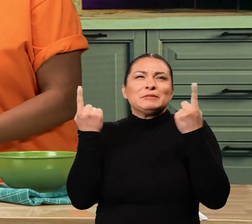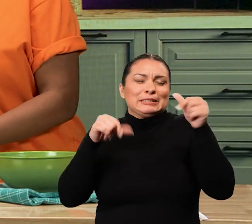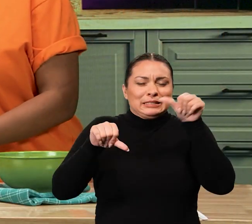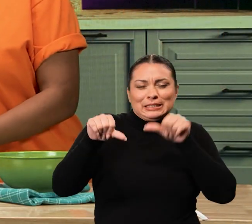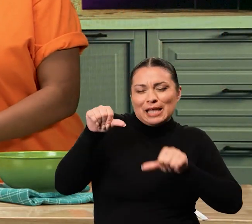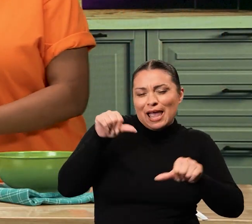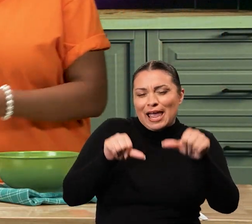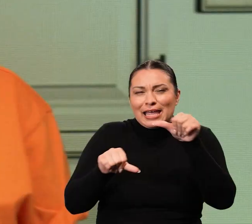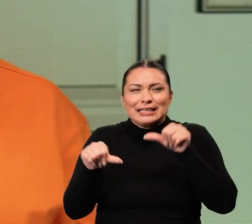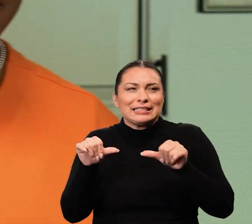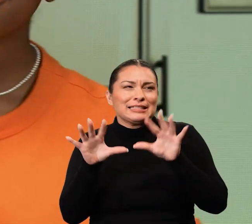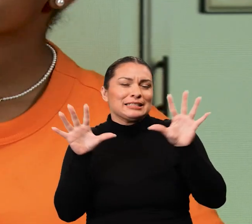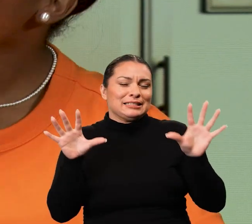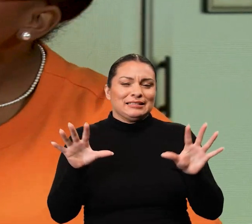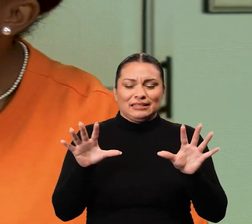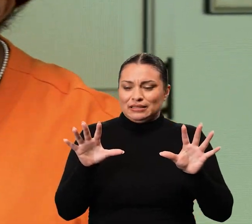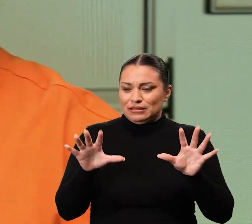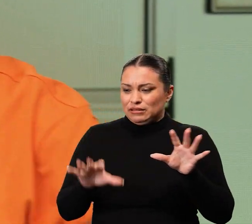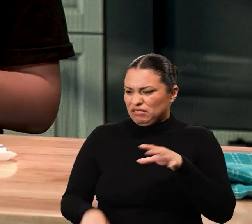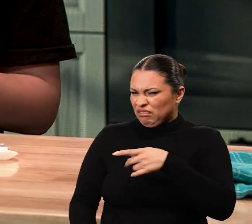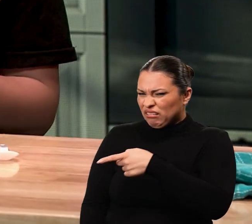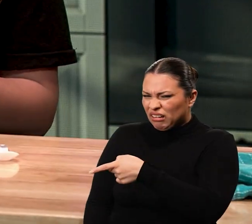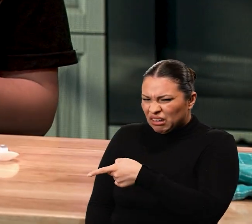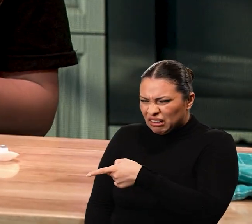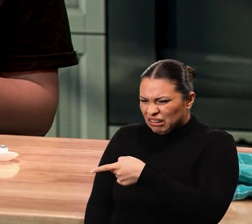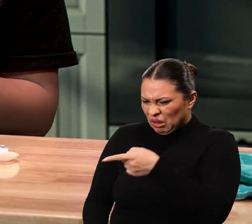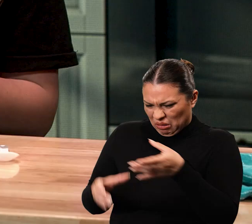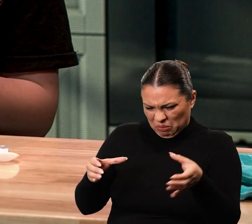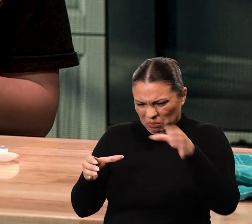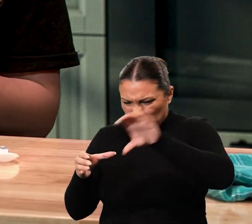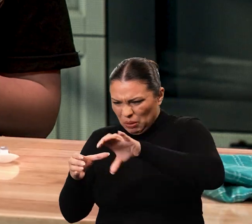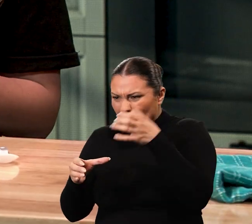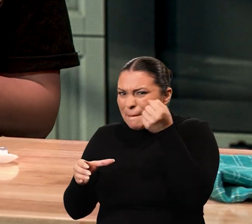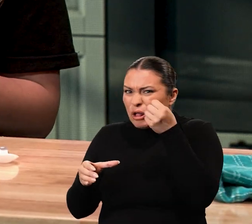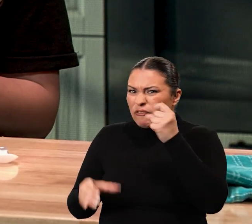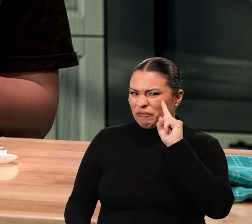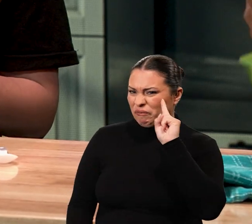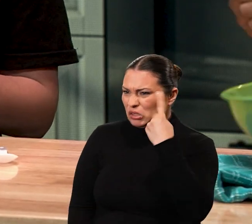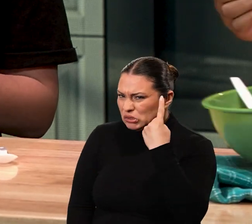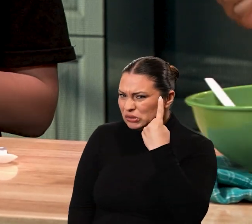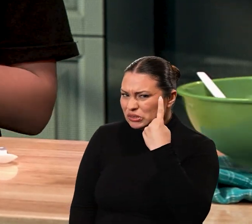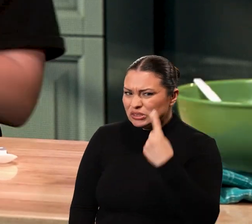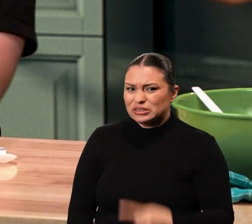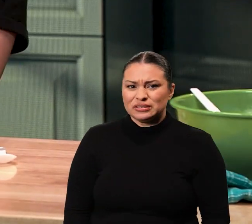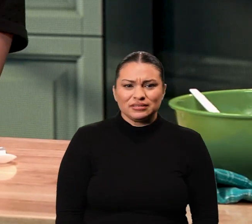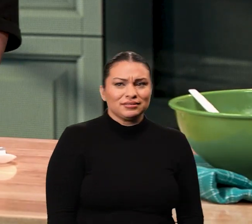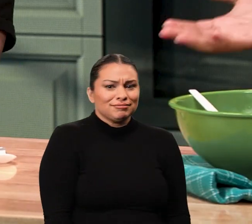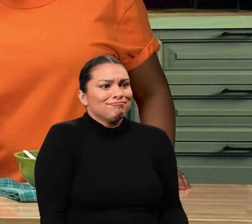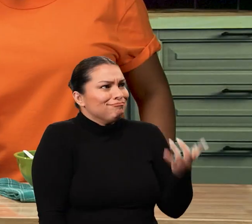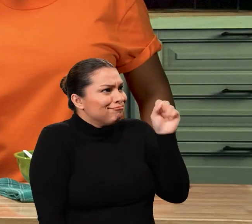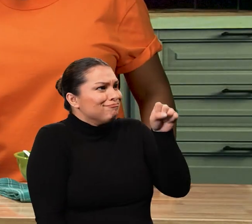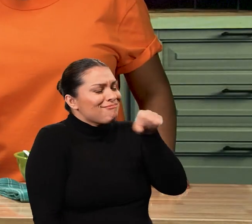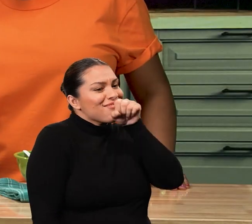Well, I was thinking sciencey or crafty. Wait, Eleanor, did you just pour the milk first?